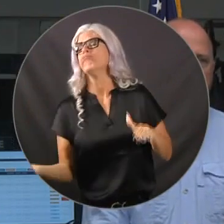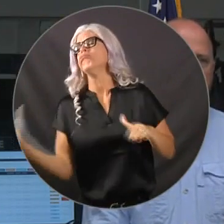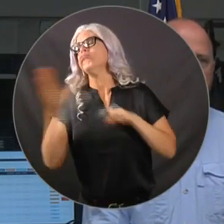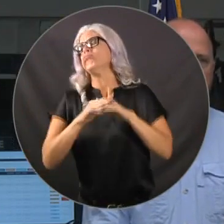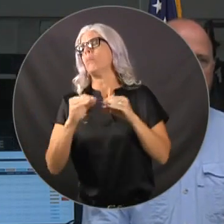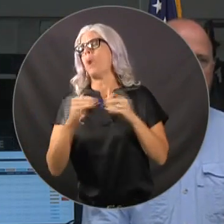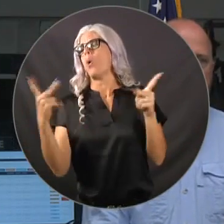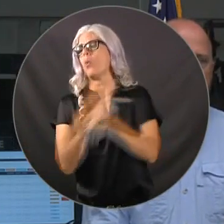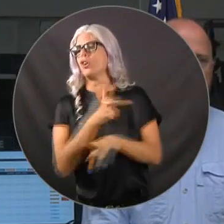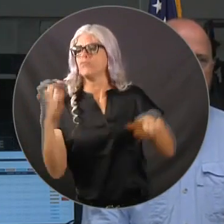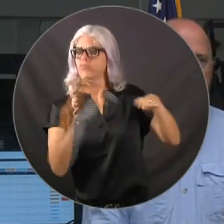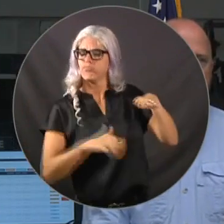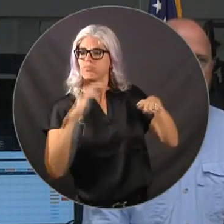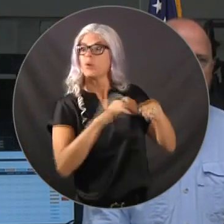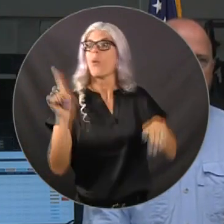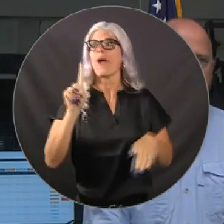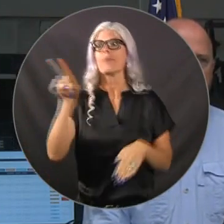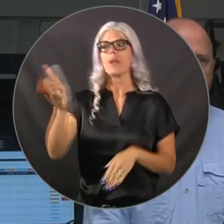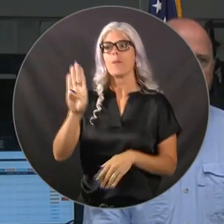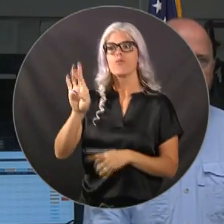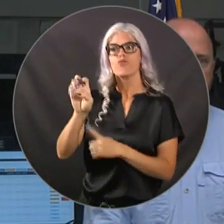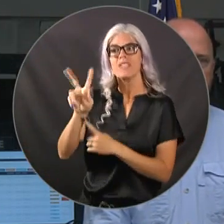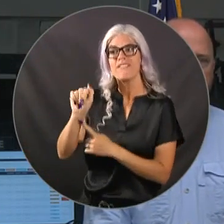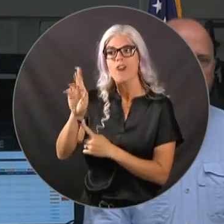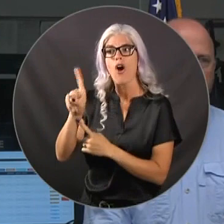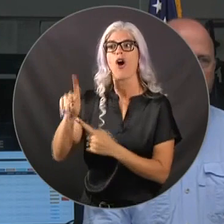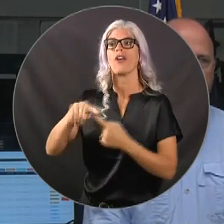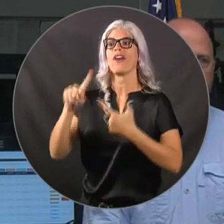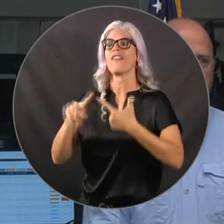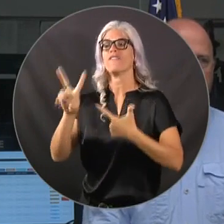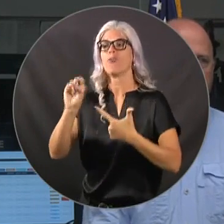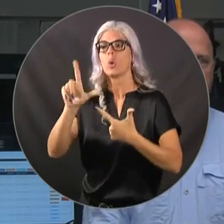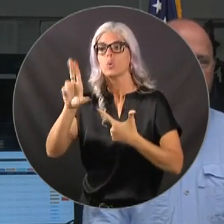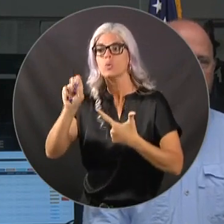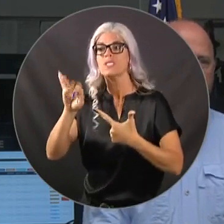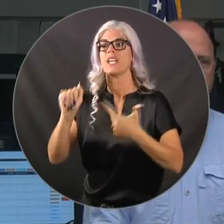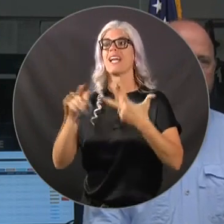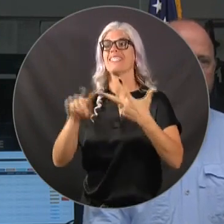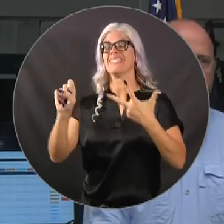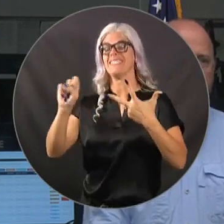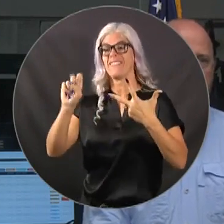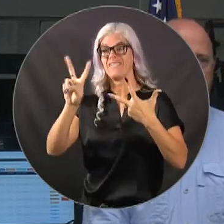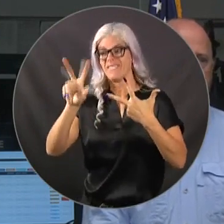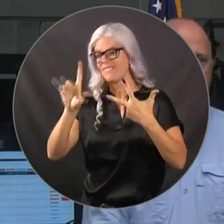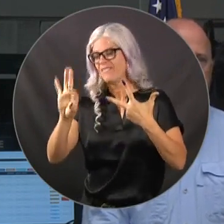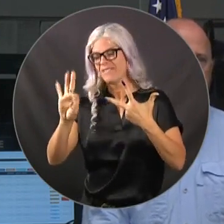Volusia, Flagler and ST j the storm that will be li